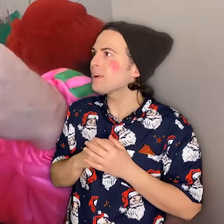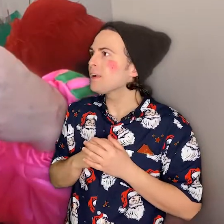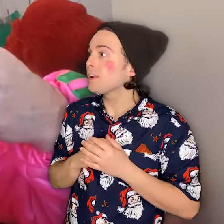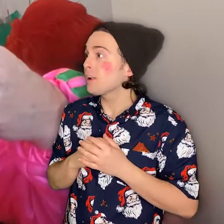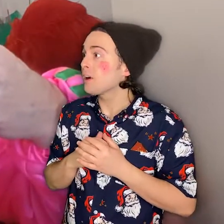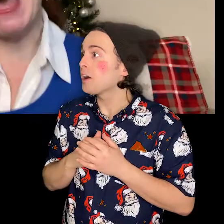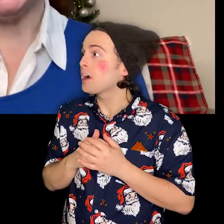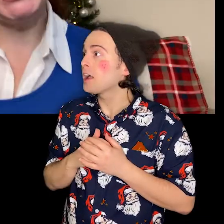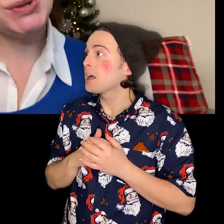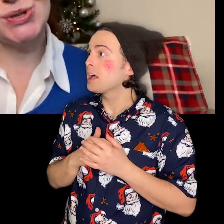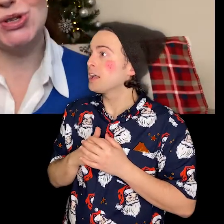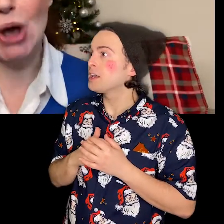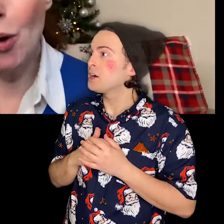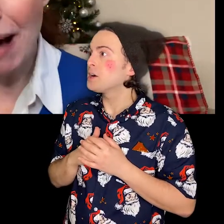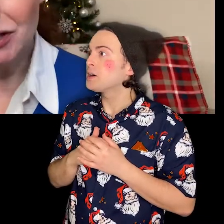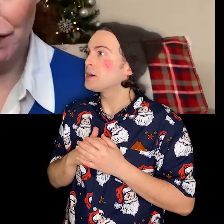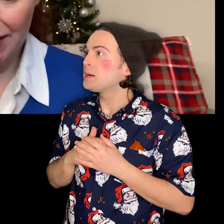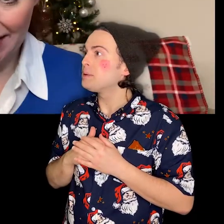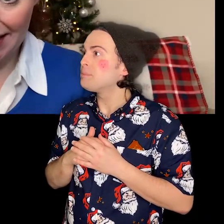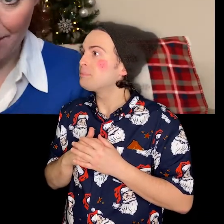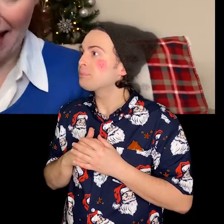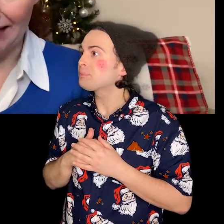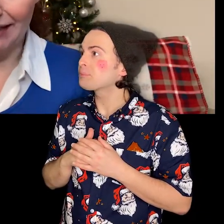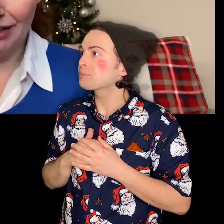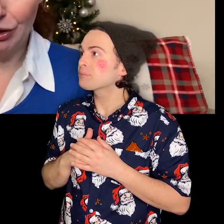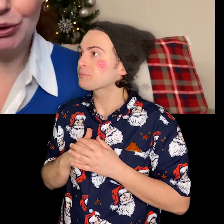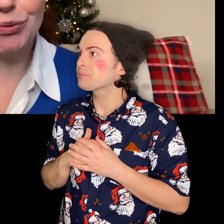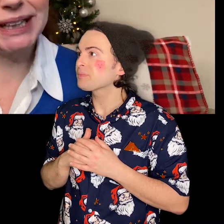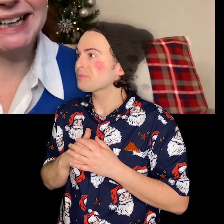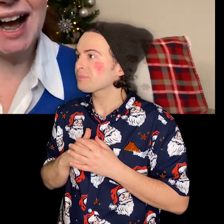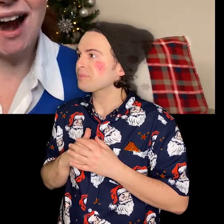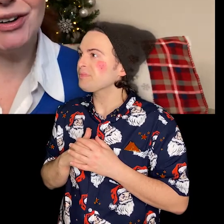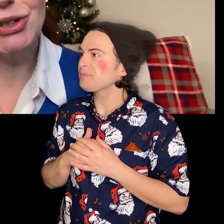Belle – Thank you so much for this Dame Helen, you are too kind.